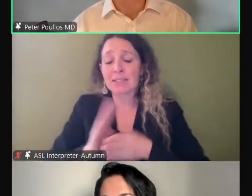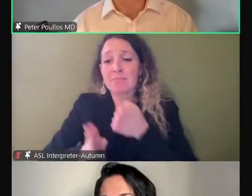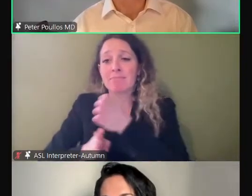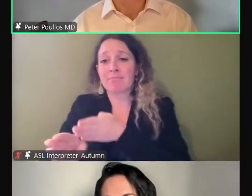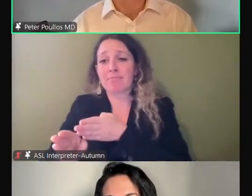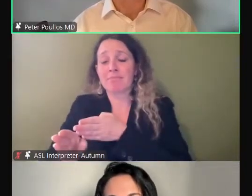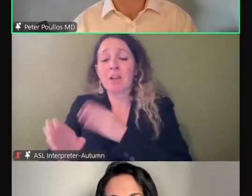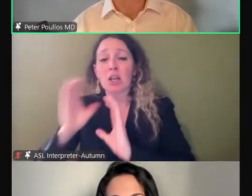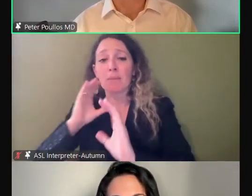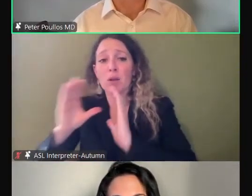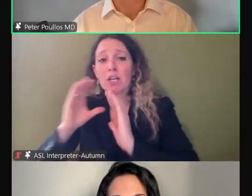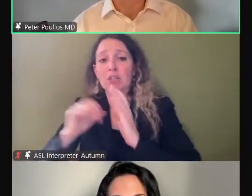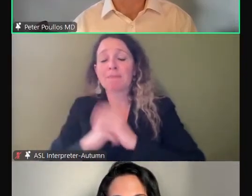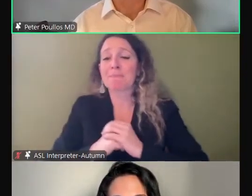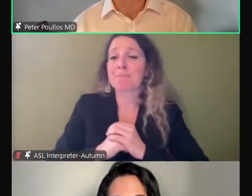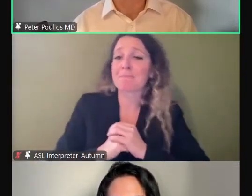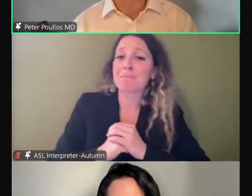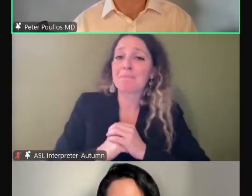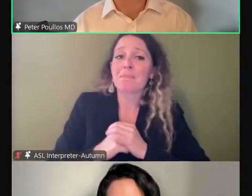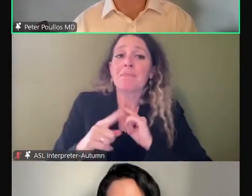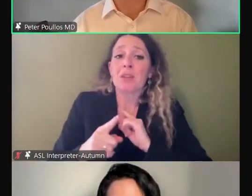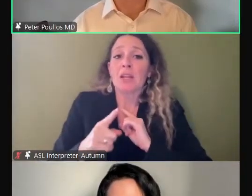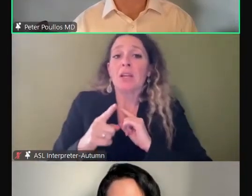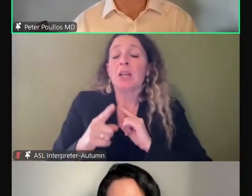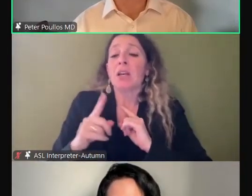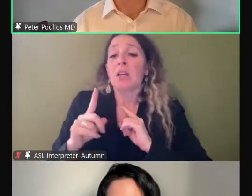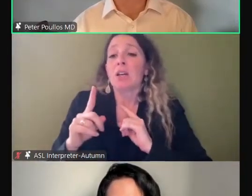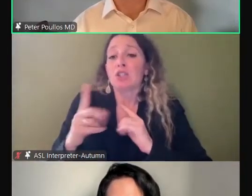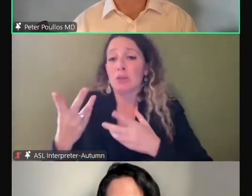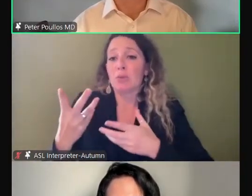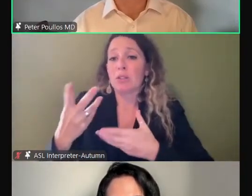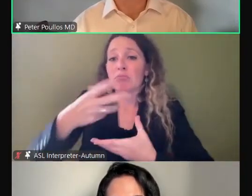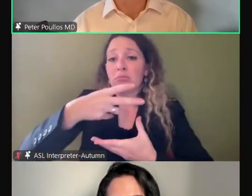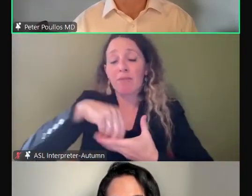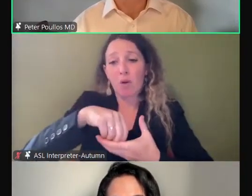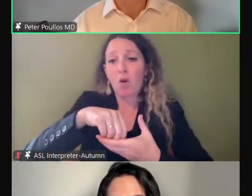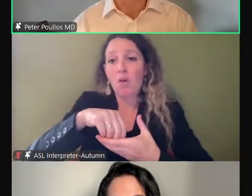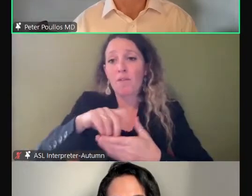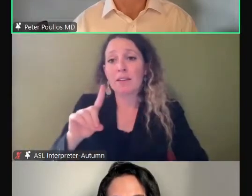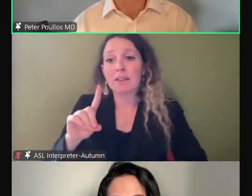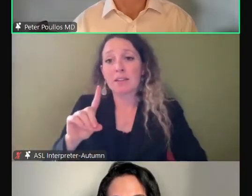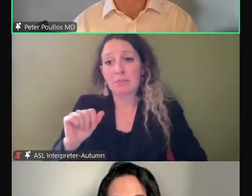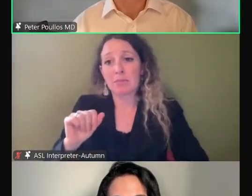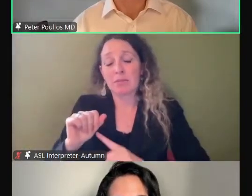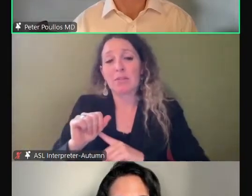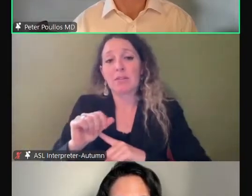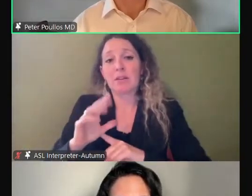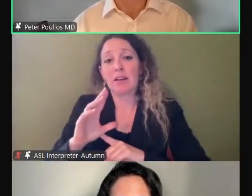she was chair of the judicial committee and opinion section editor for the Collegiate Times.